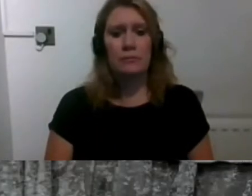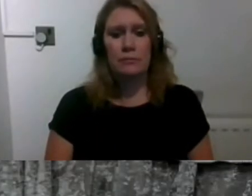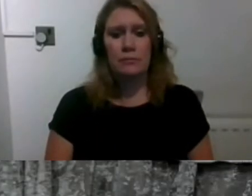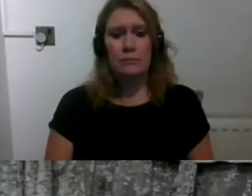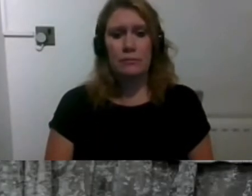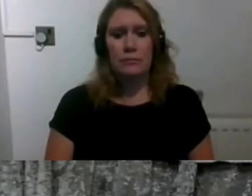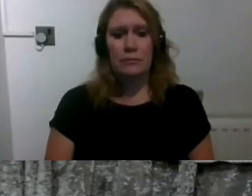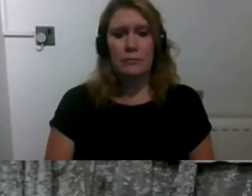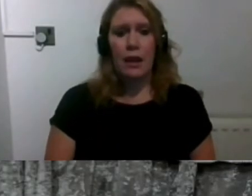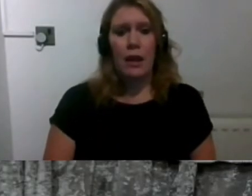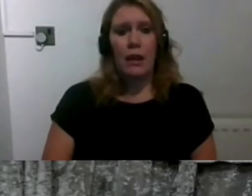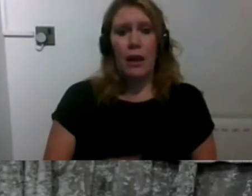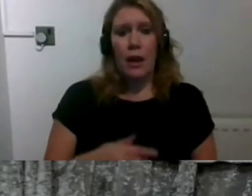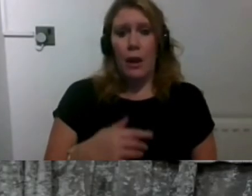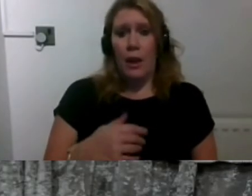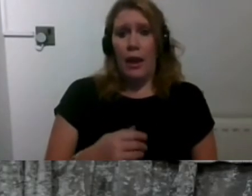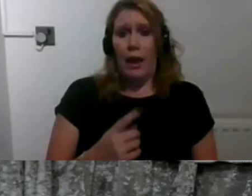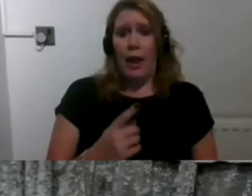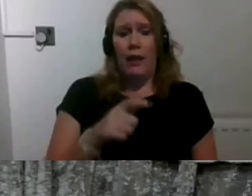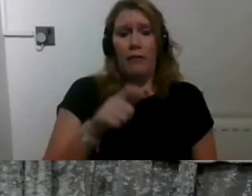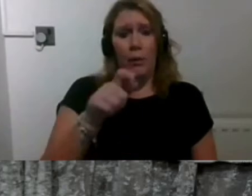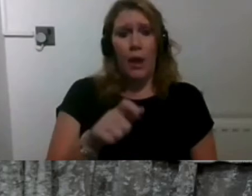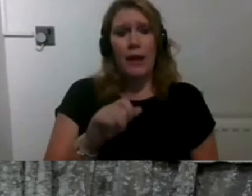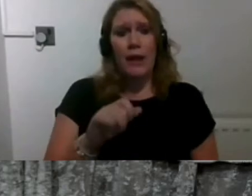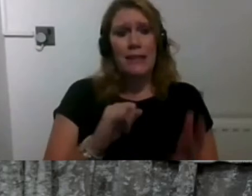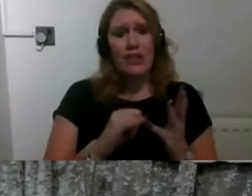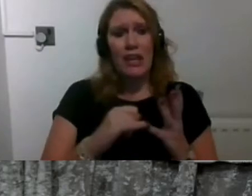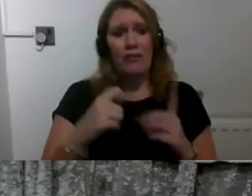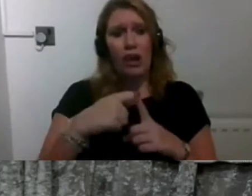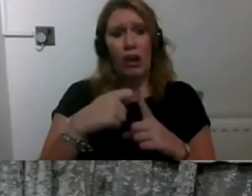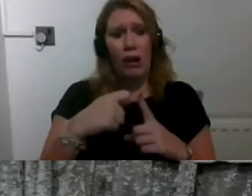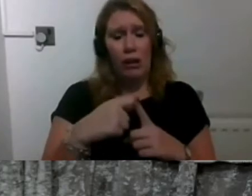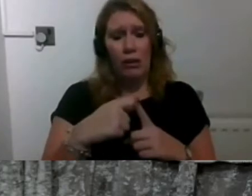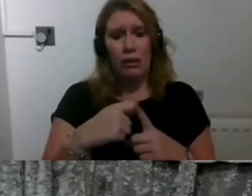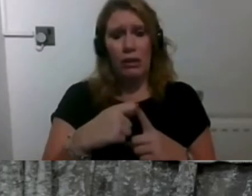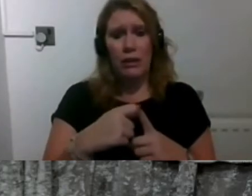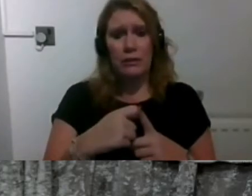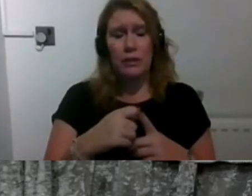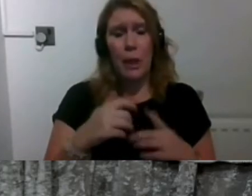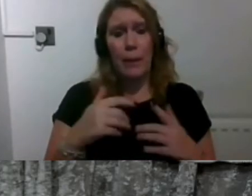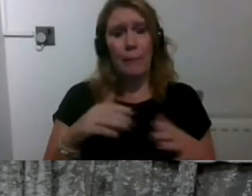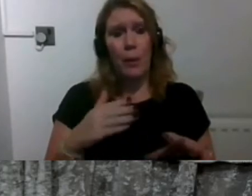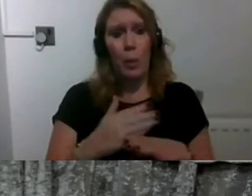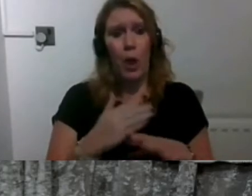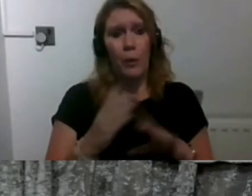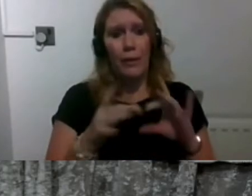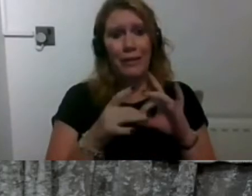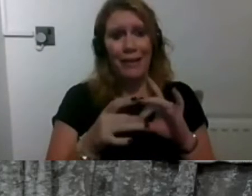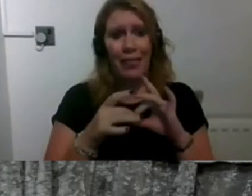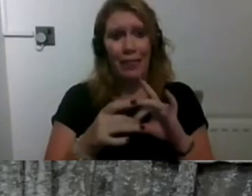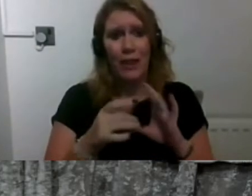fortunate to have as a guest tonight Sahera Khan. Sahera has been working with